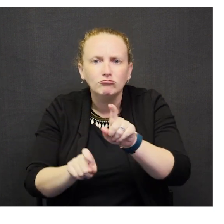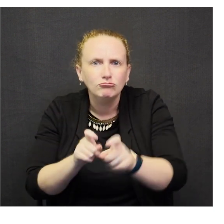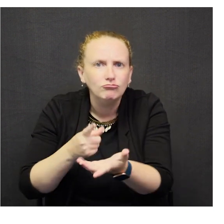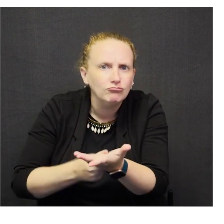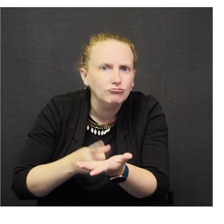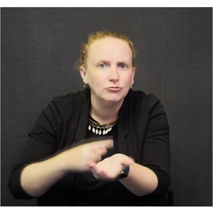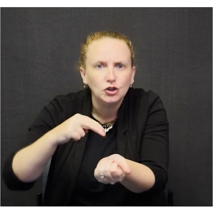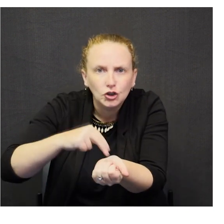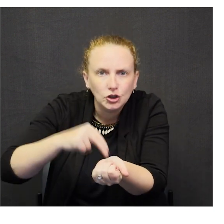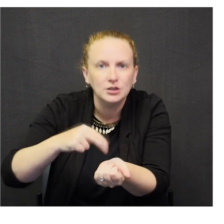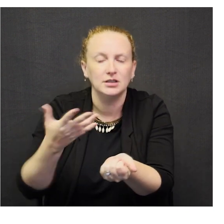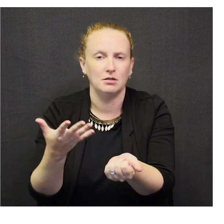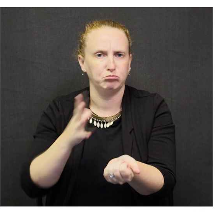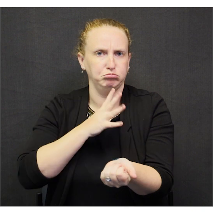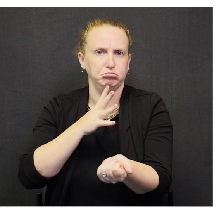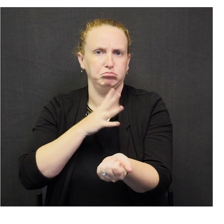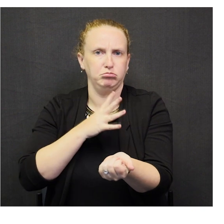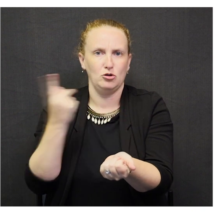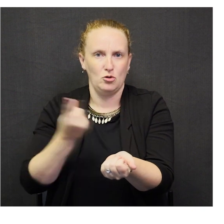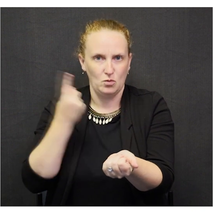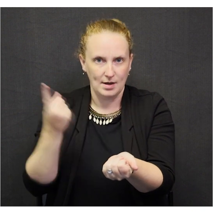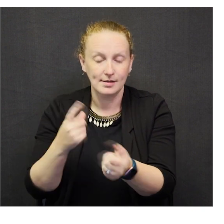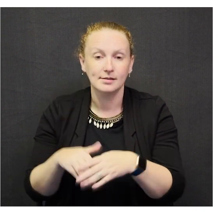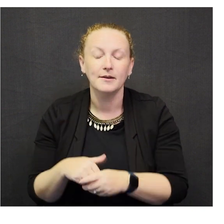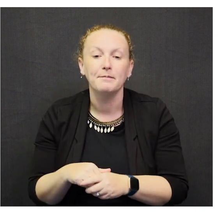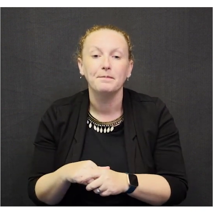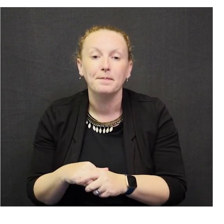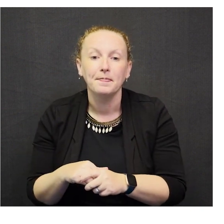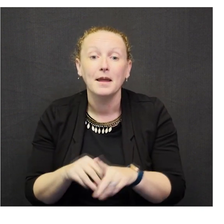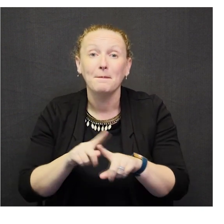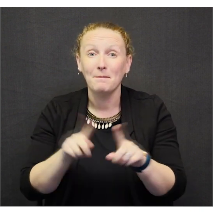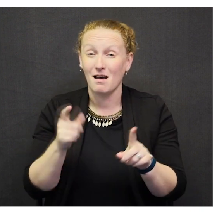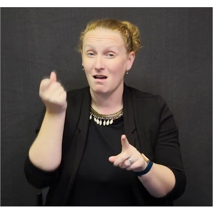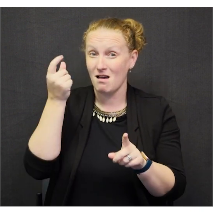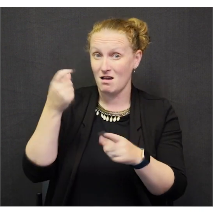they're individuals who always preferred to come in person on at a time when hospitals